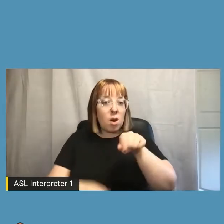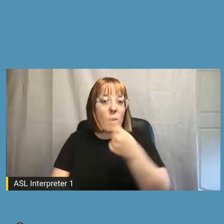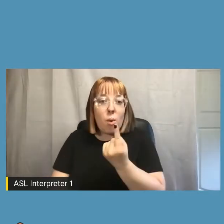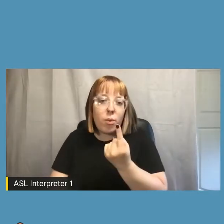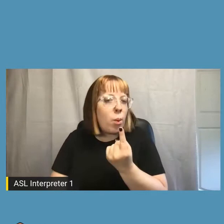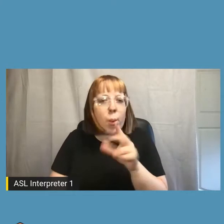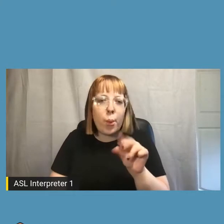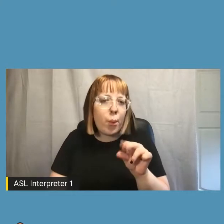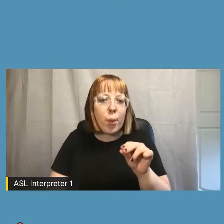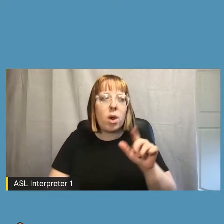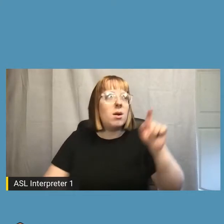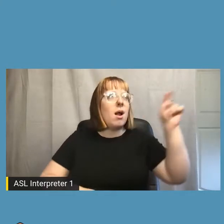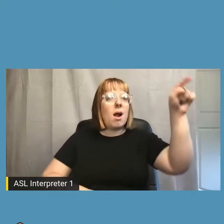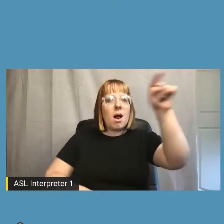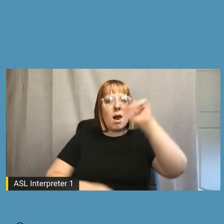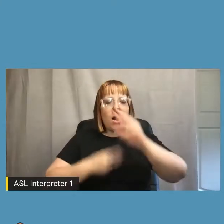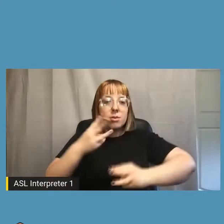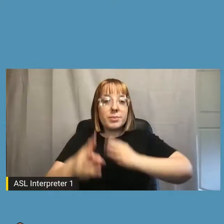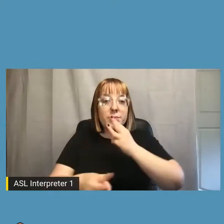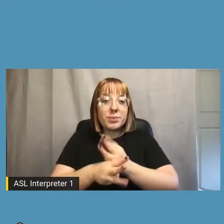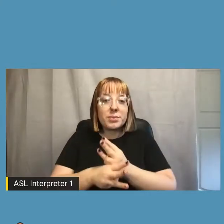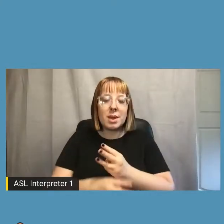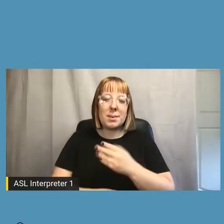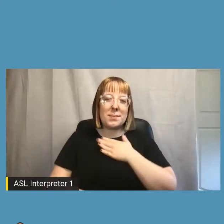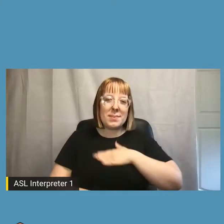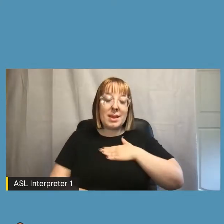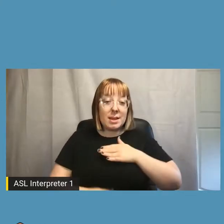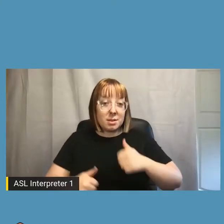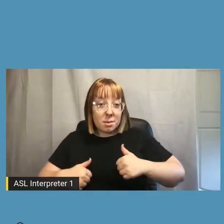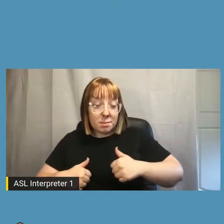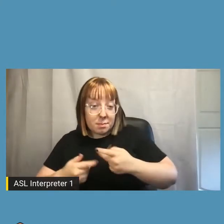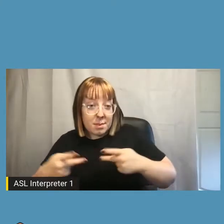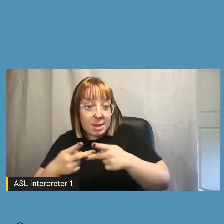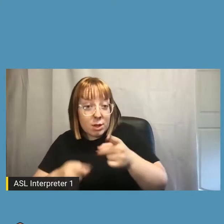place where you reside and work and to respect the diversity of cultures and experiences that